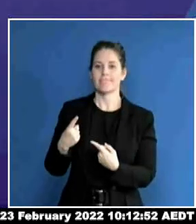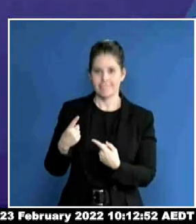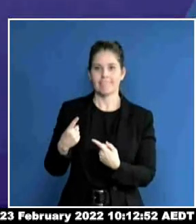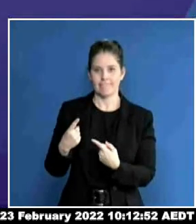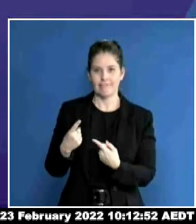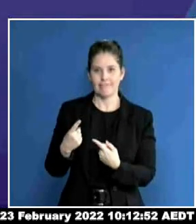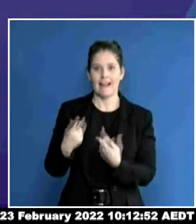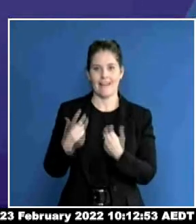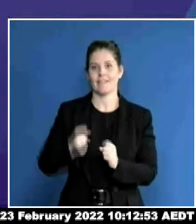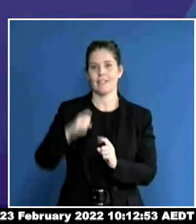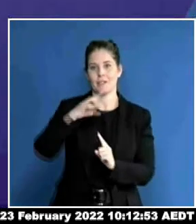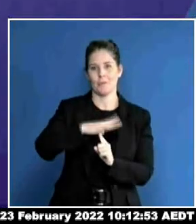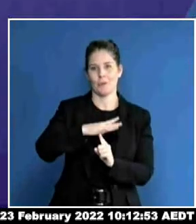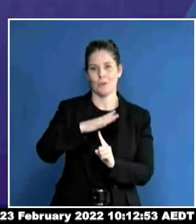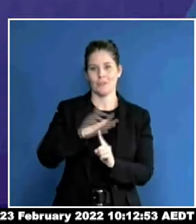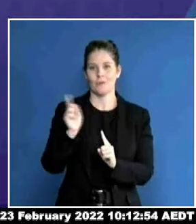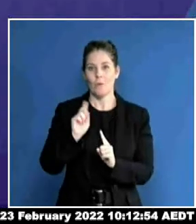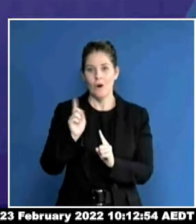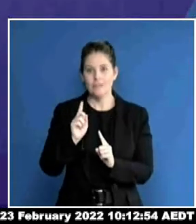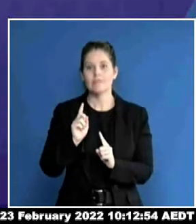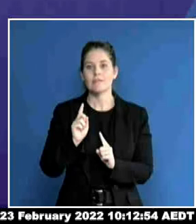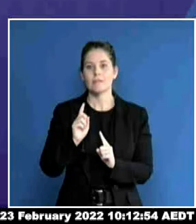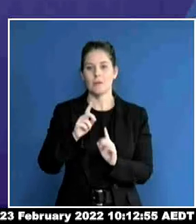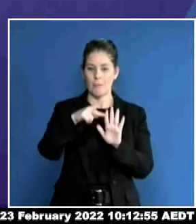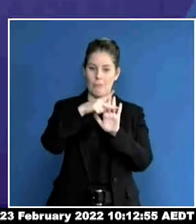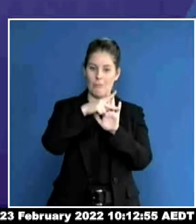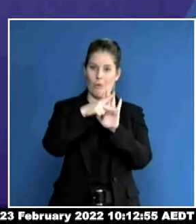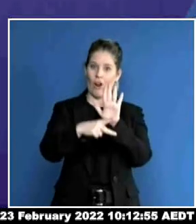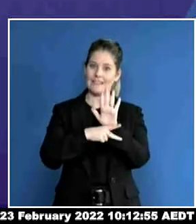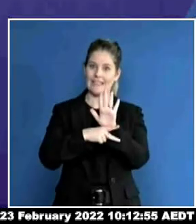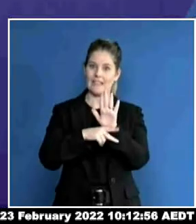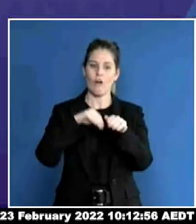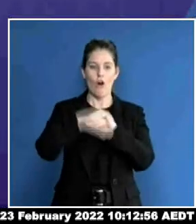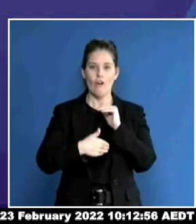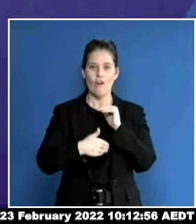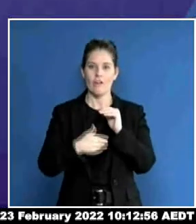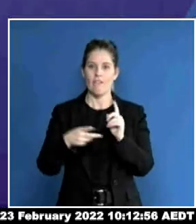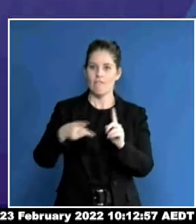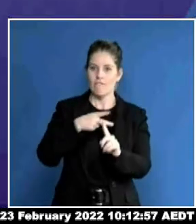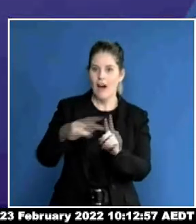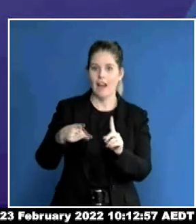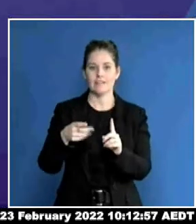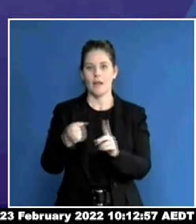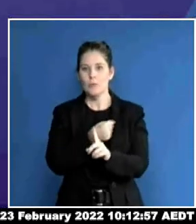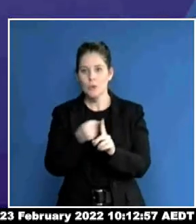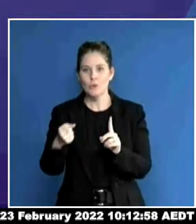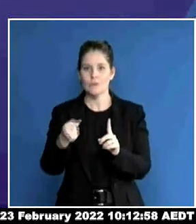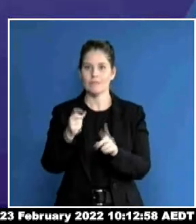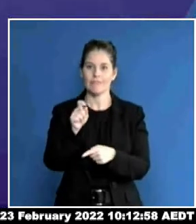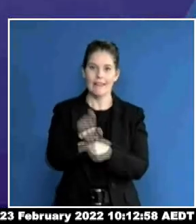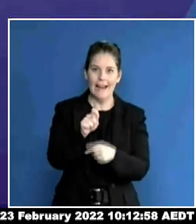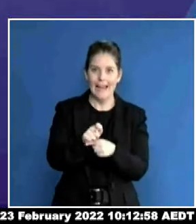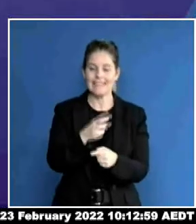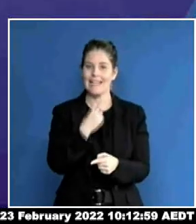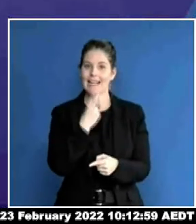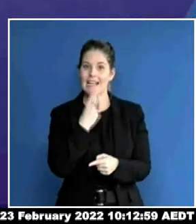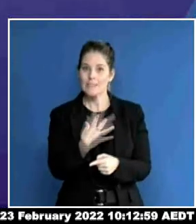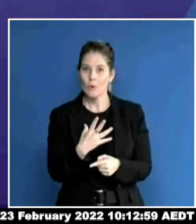to violence, abuse, neglect and exploitation of people with disability cannot be neatly packaged into separate compartments.